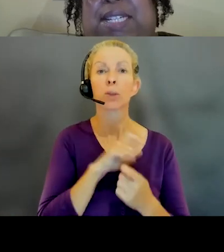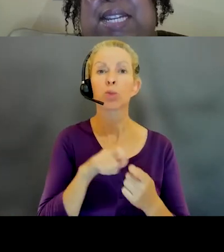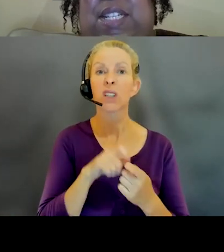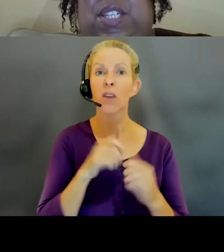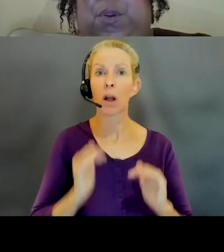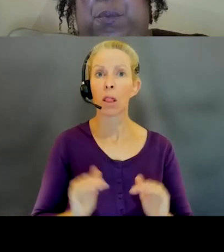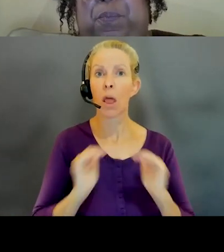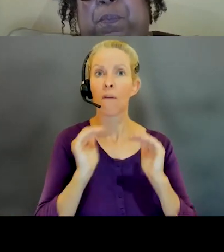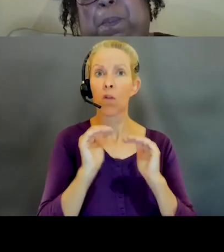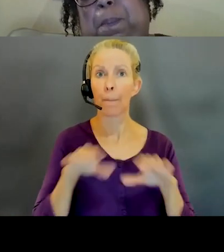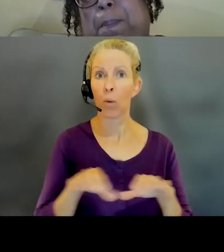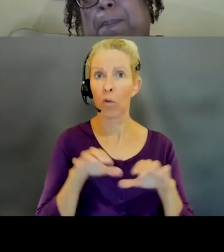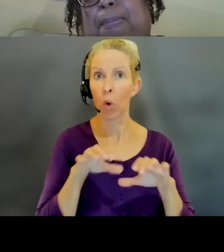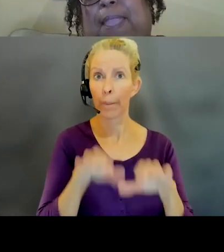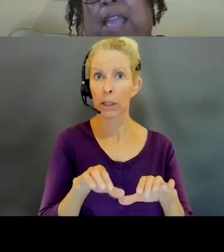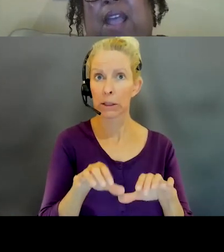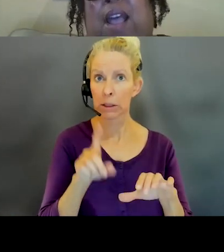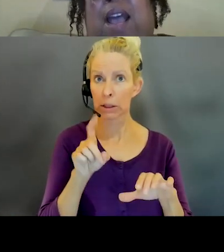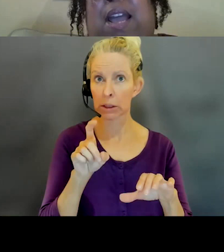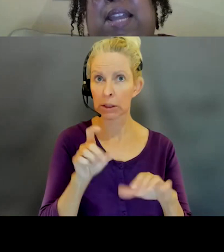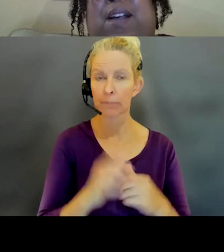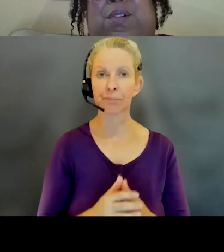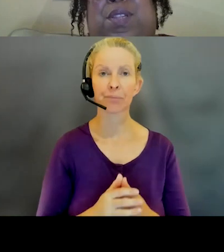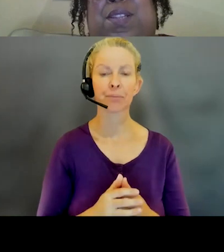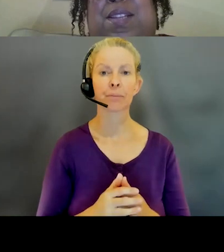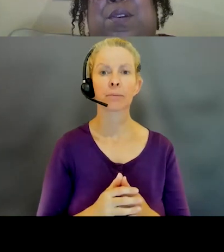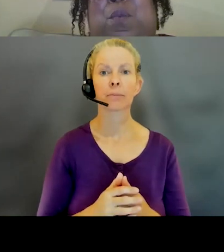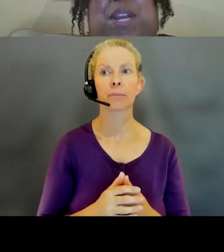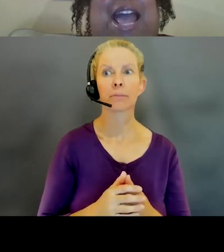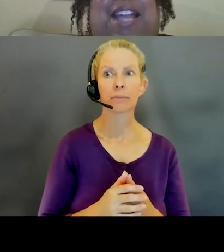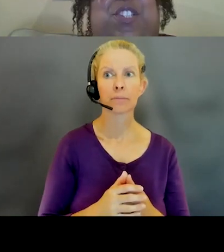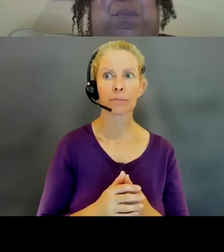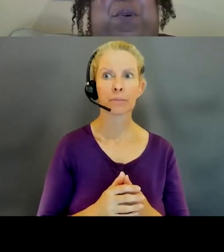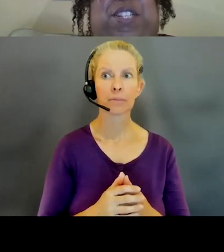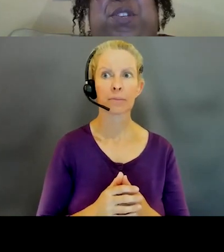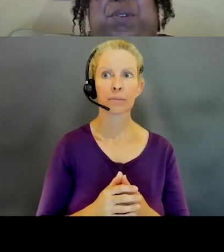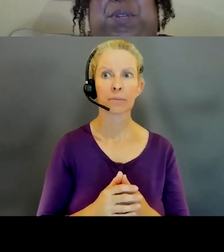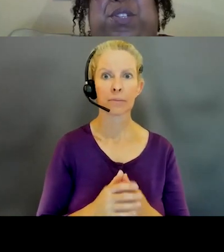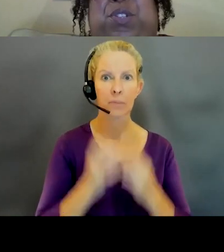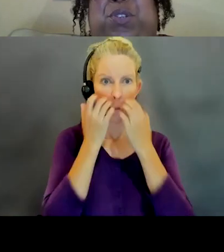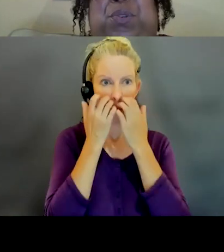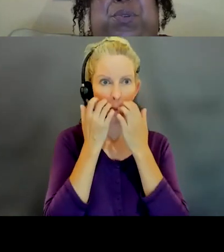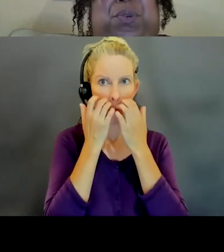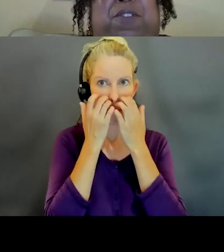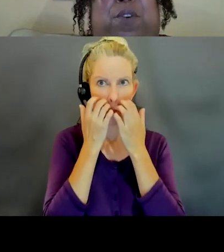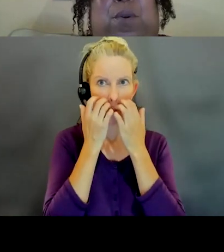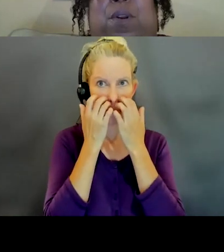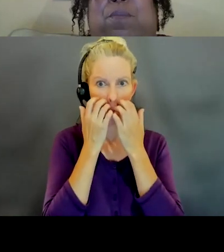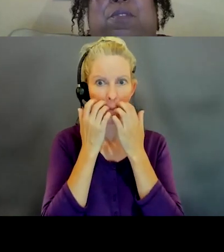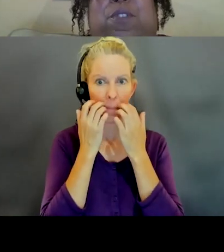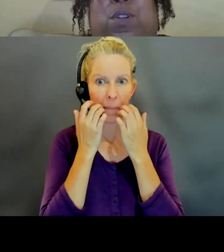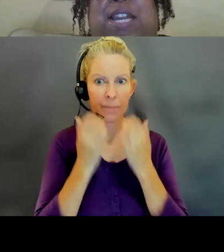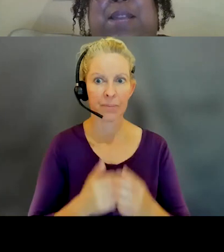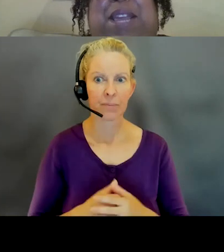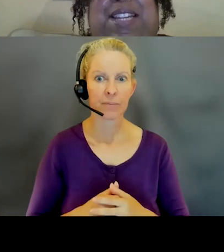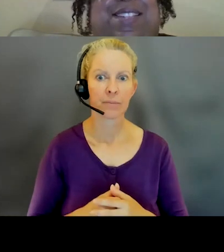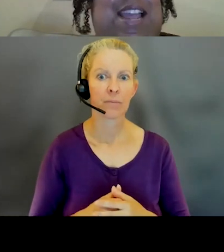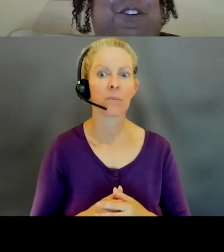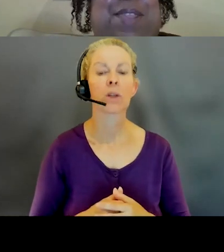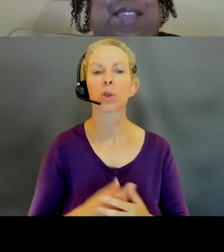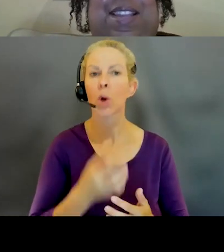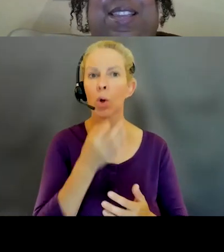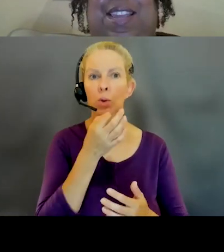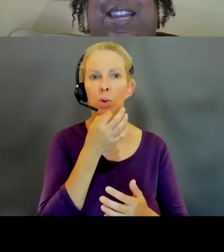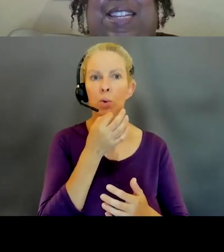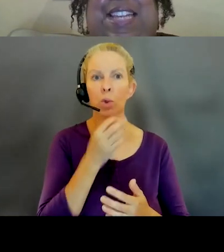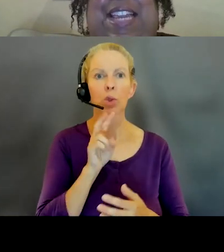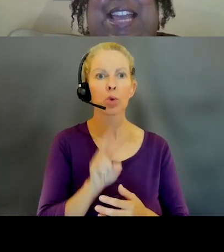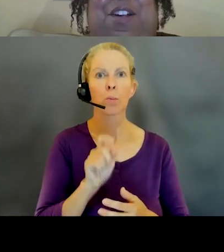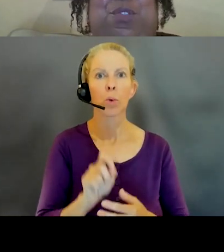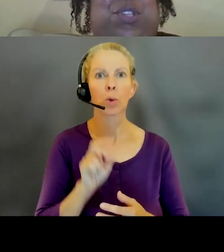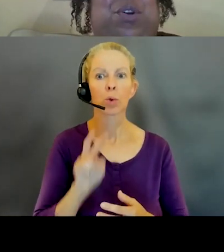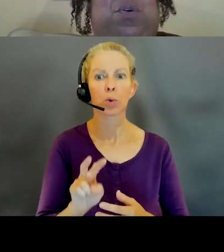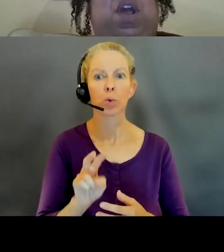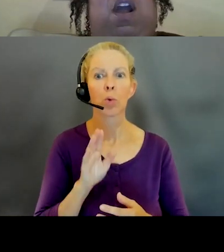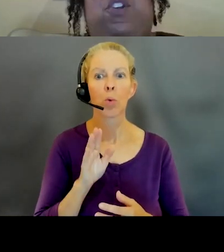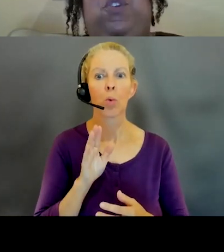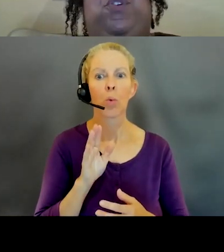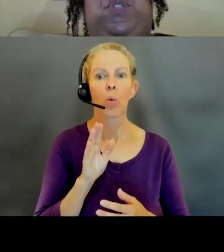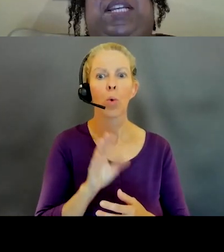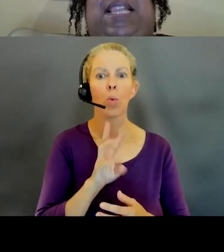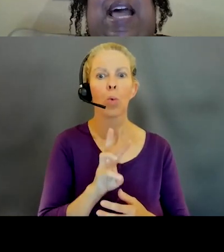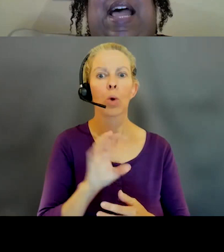to consider? Now, WCAG 2. 2 is due for approval any minute now, any day now, so are you using that